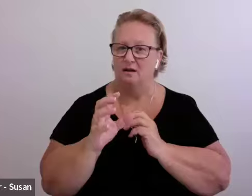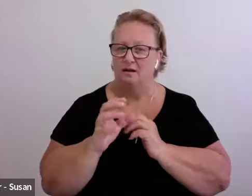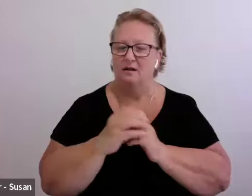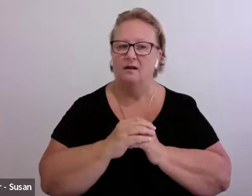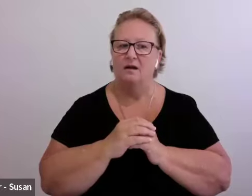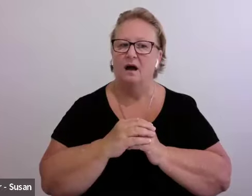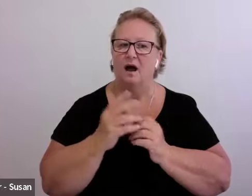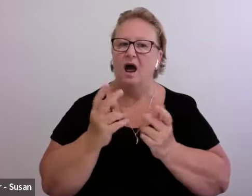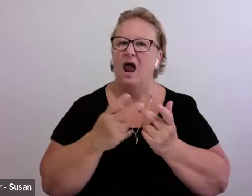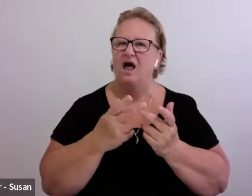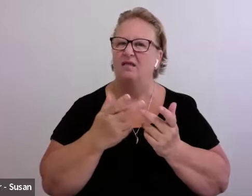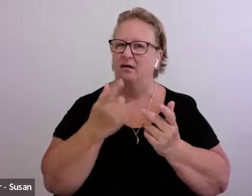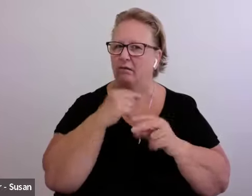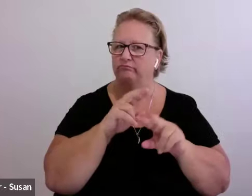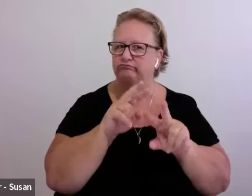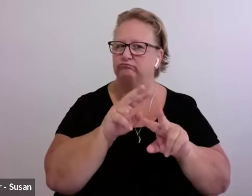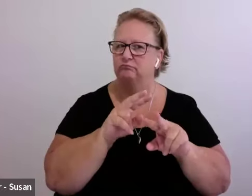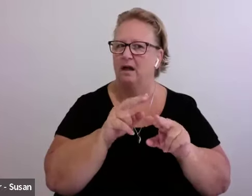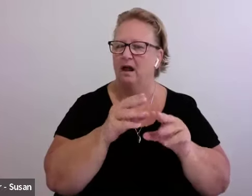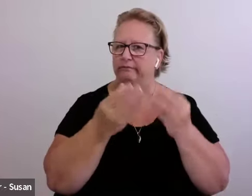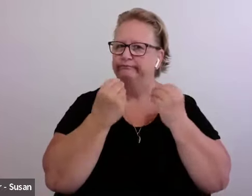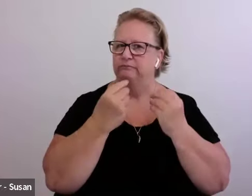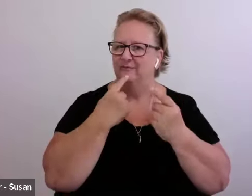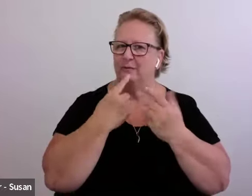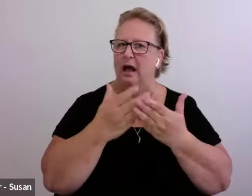They're designed to help you . We've also got a YouTube